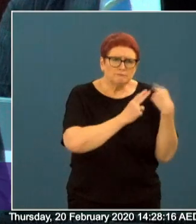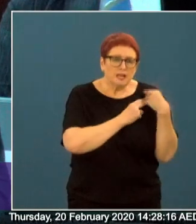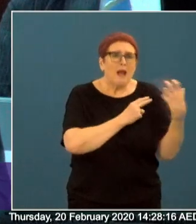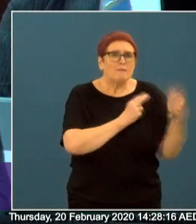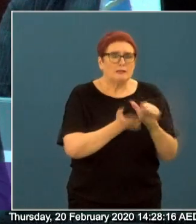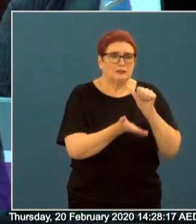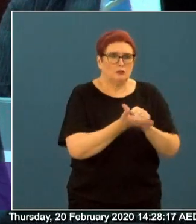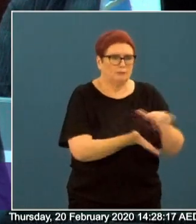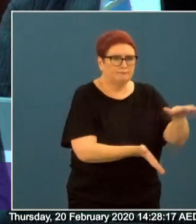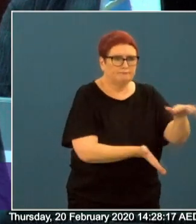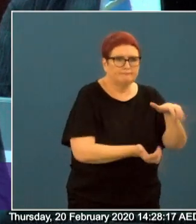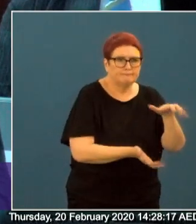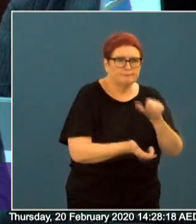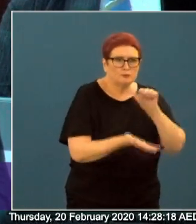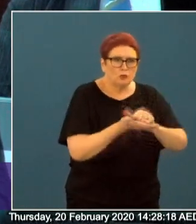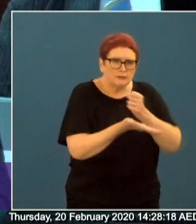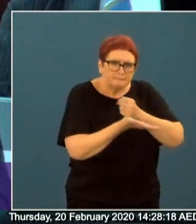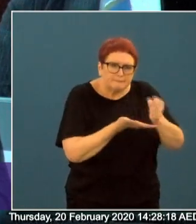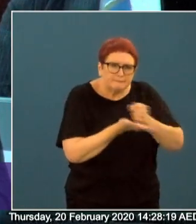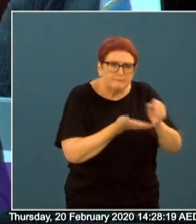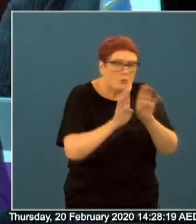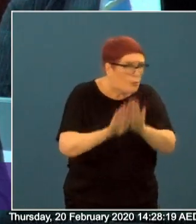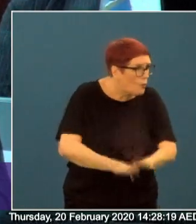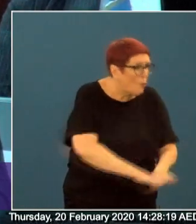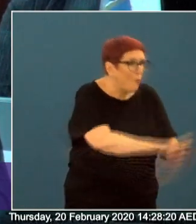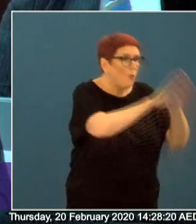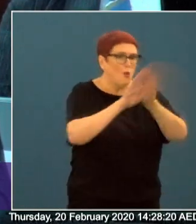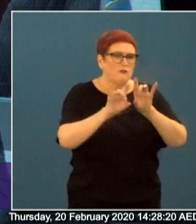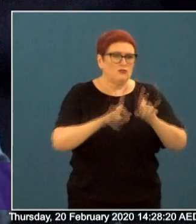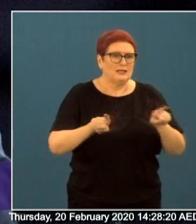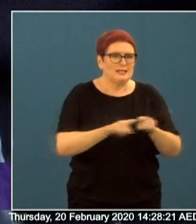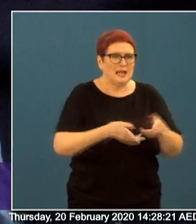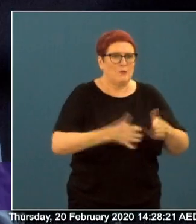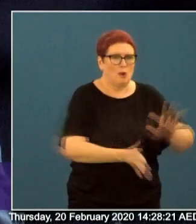and to have consistent data across the country, is that right? That's right.